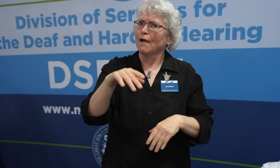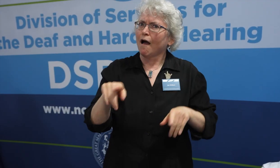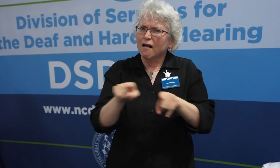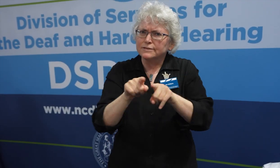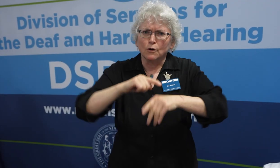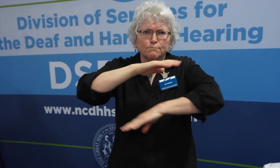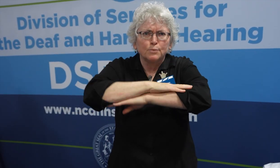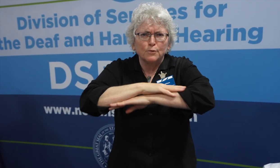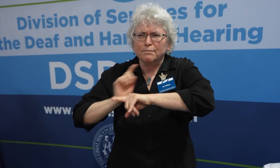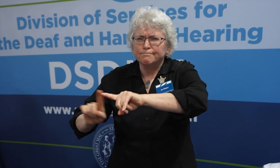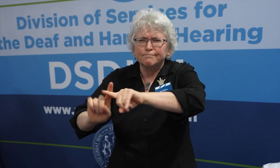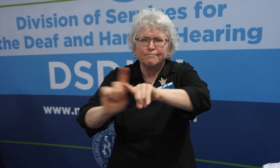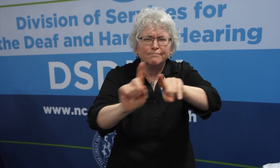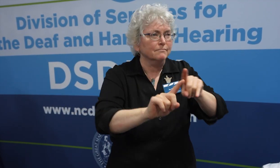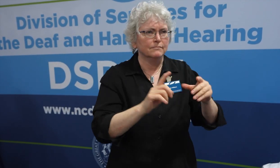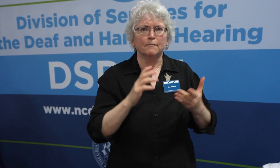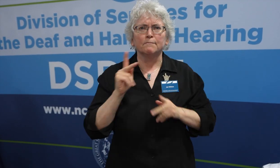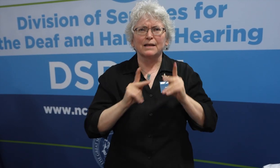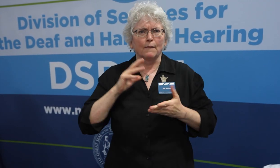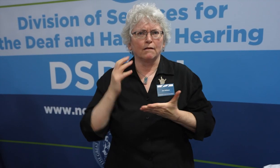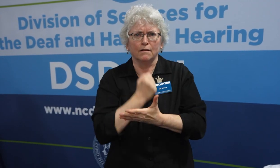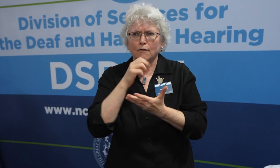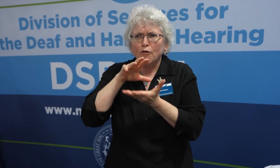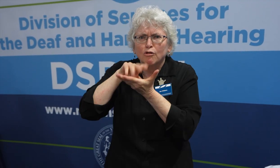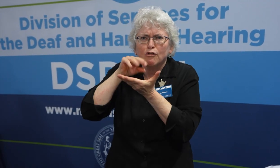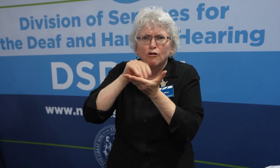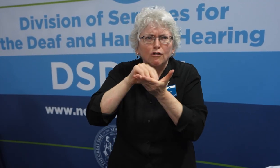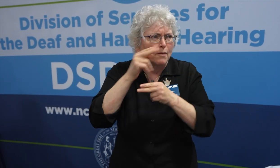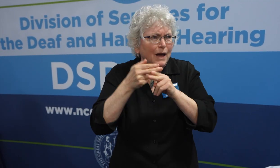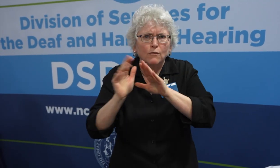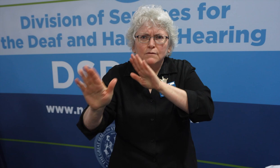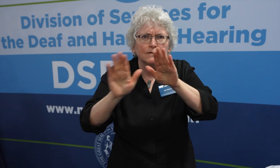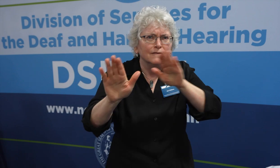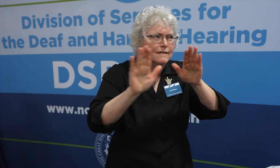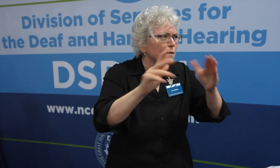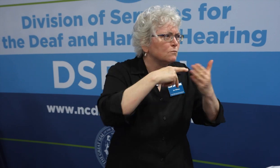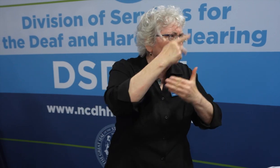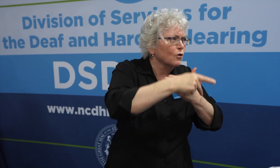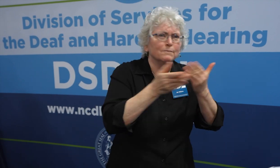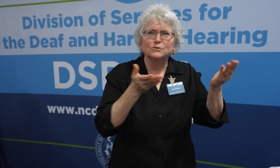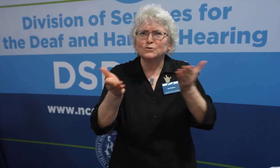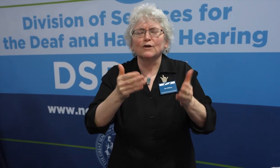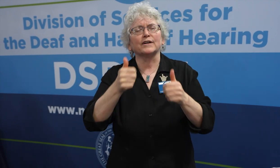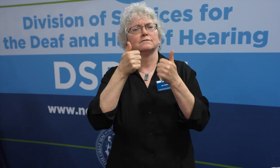There are also a variety of booths here for attendees to check out and learn about different programs and services.